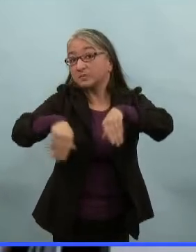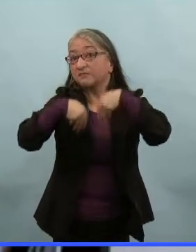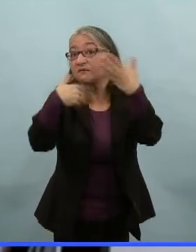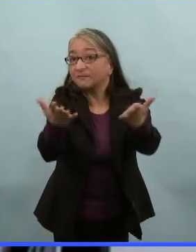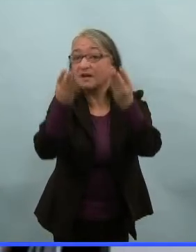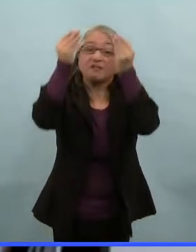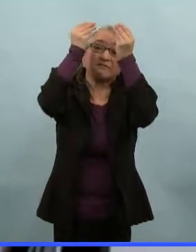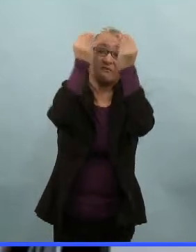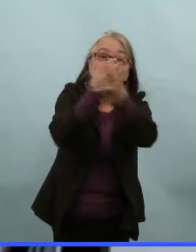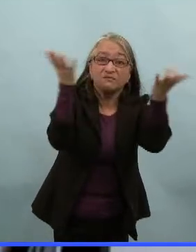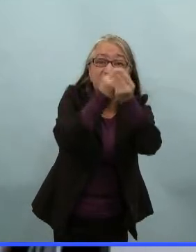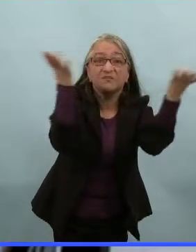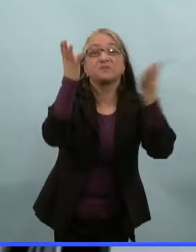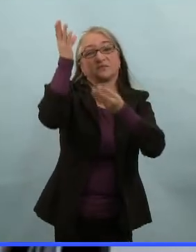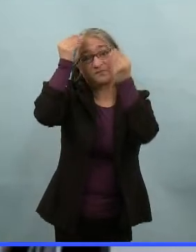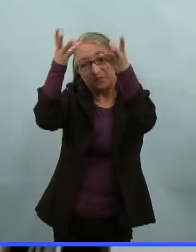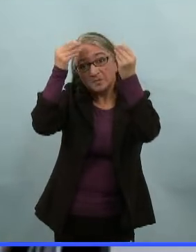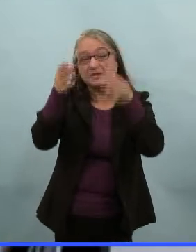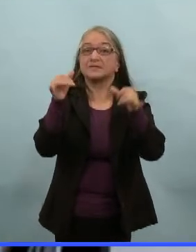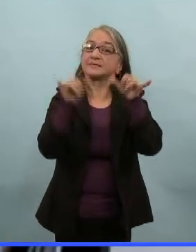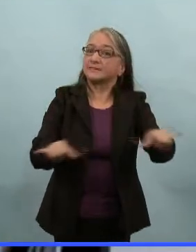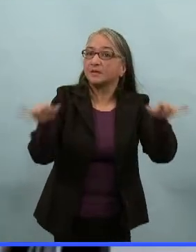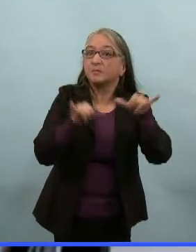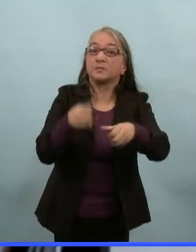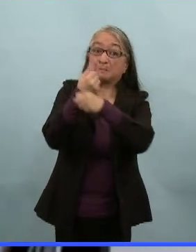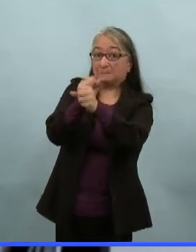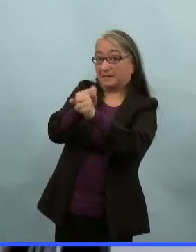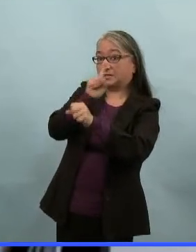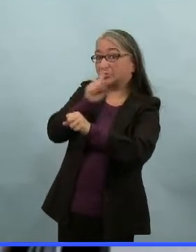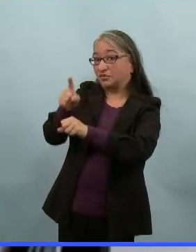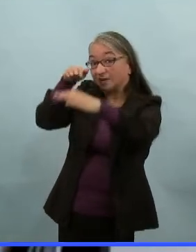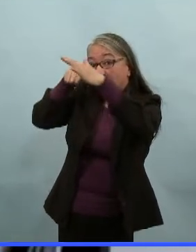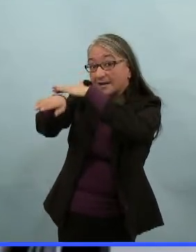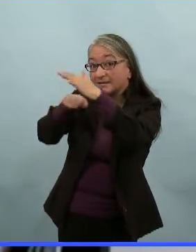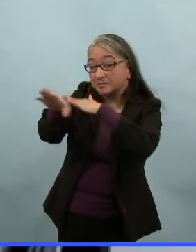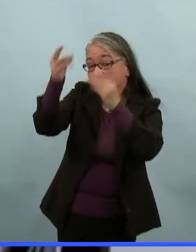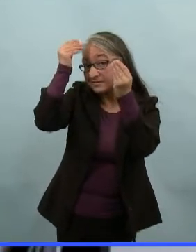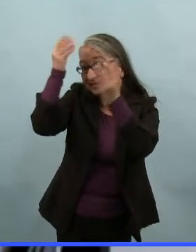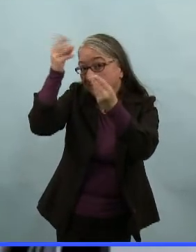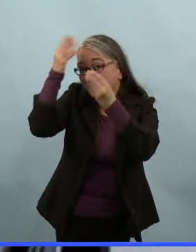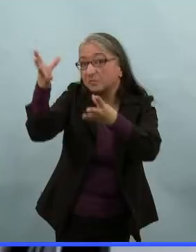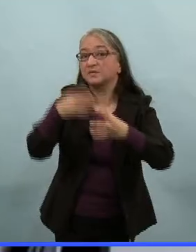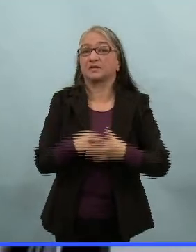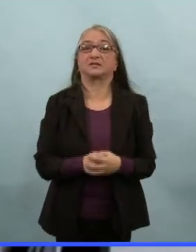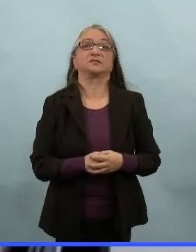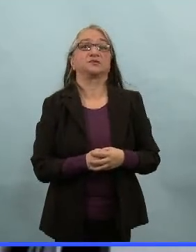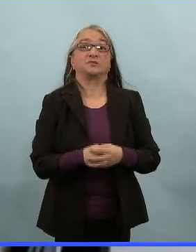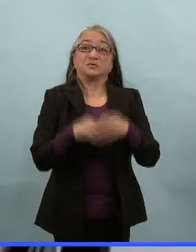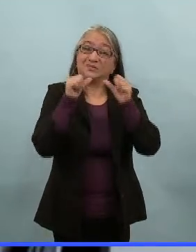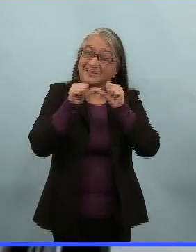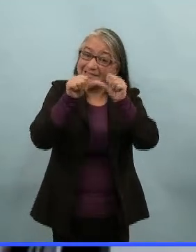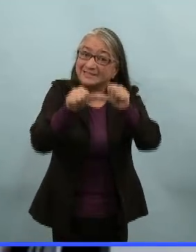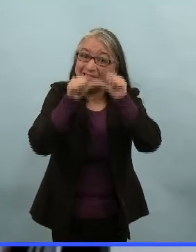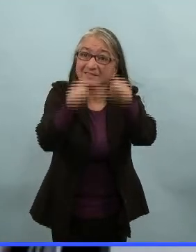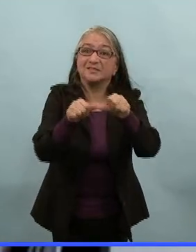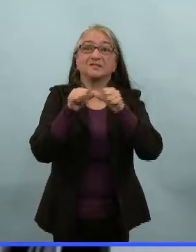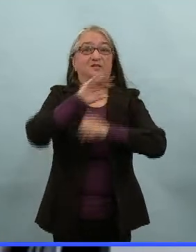that they have access to information um and we'll continue with all of the existing um structures